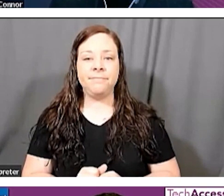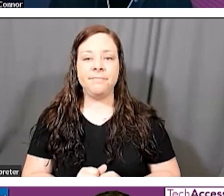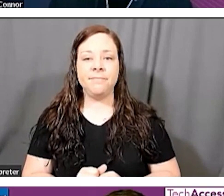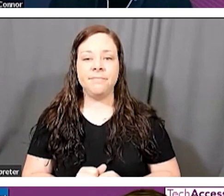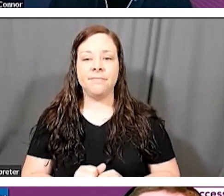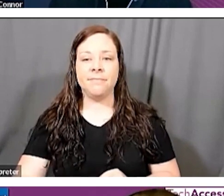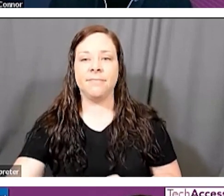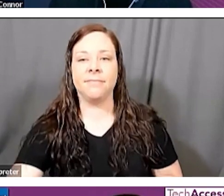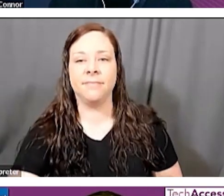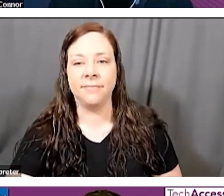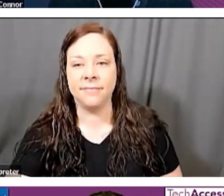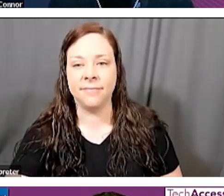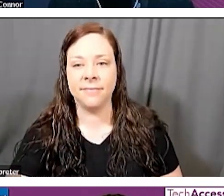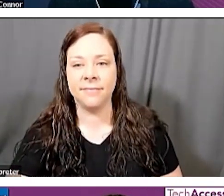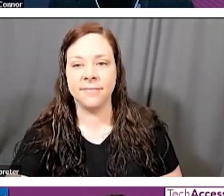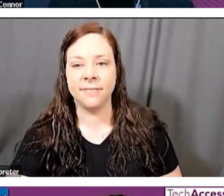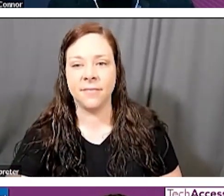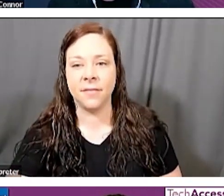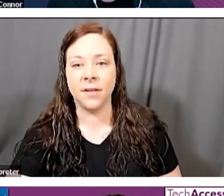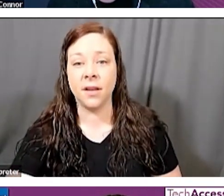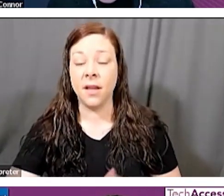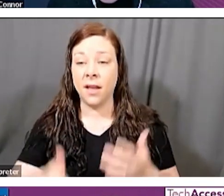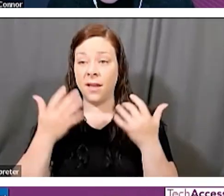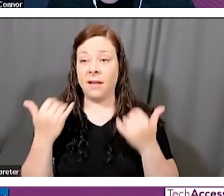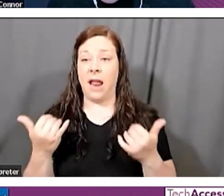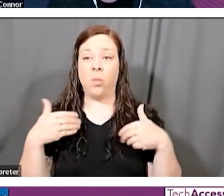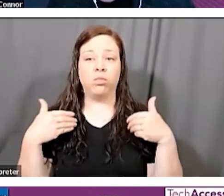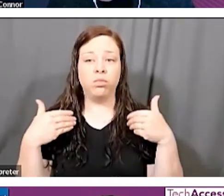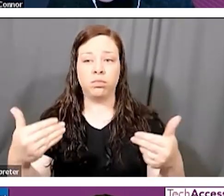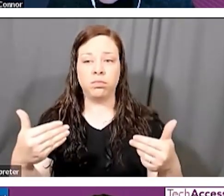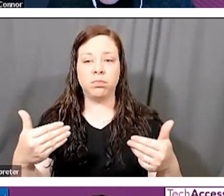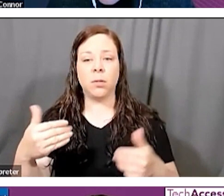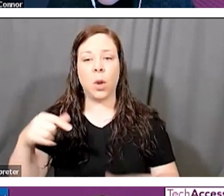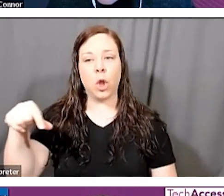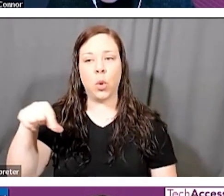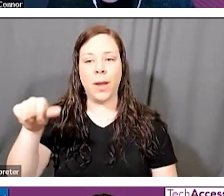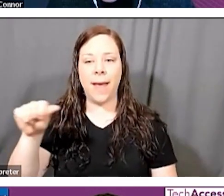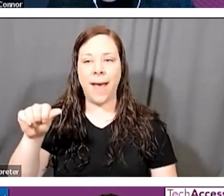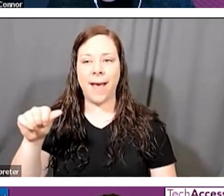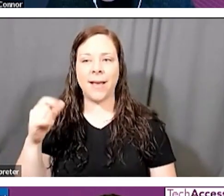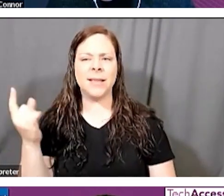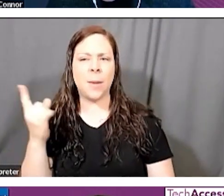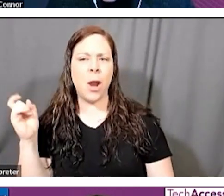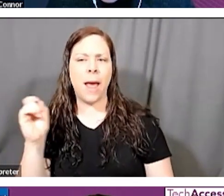into the Q&A here. So anonymous asks two questions.